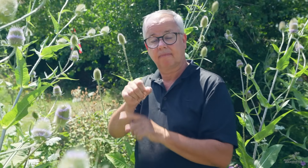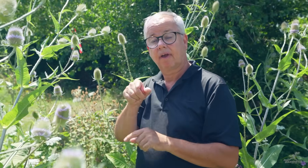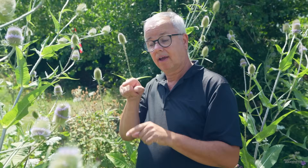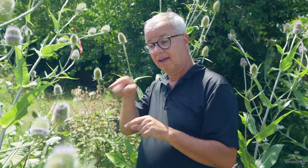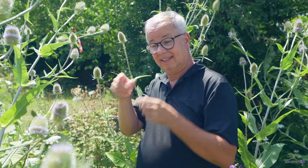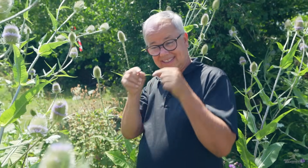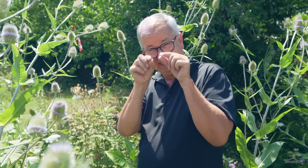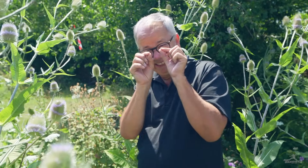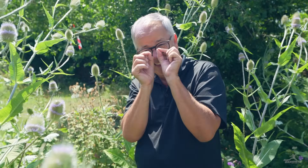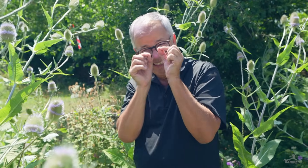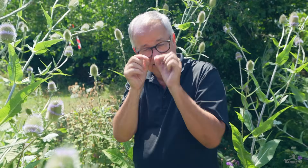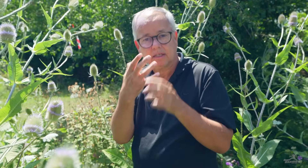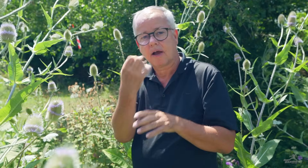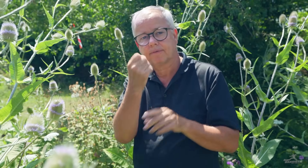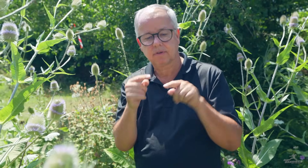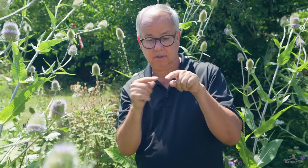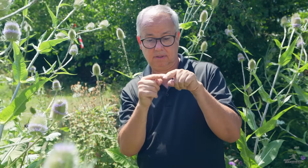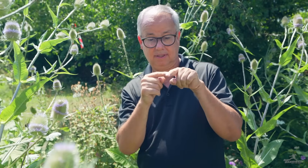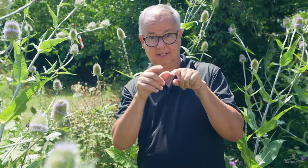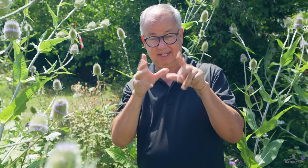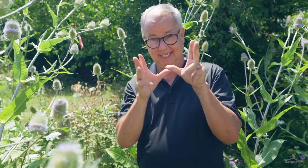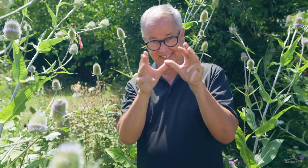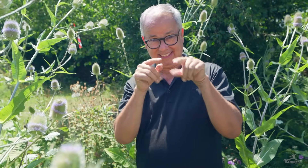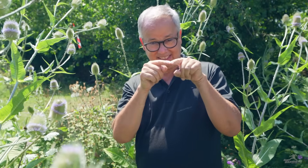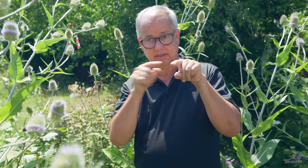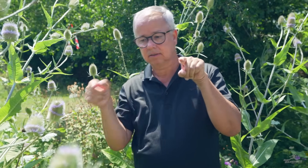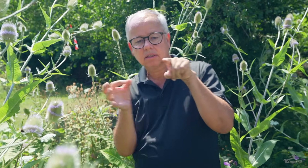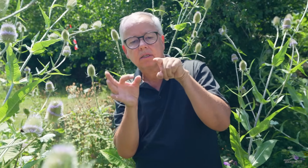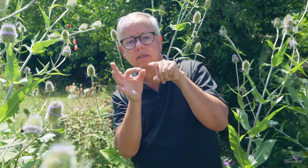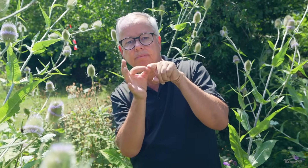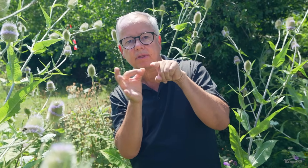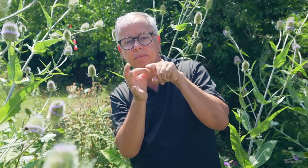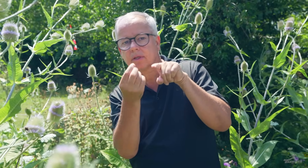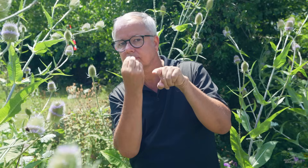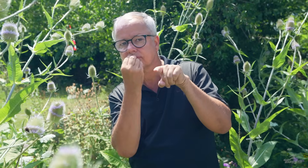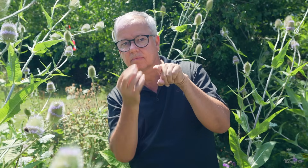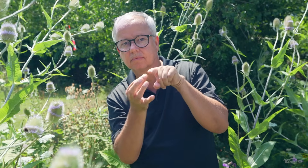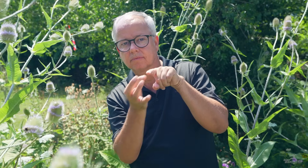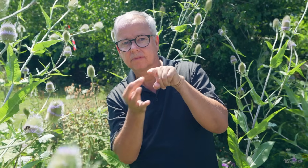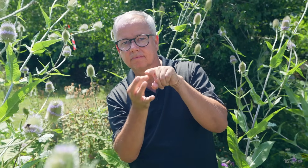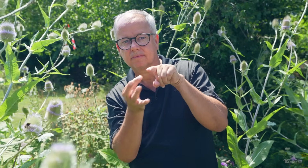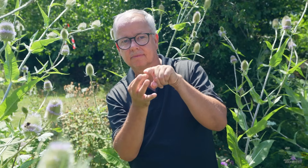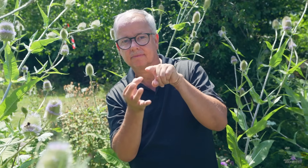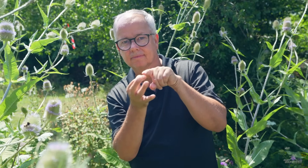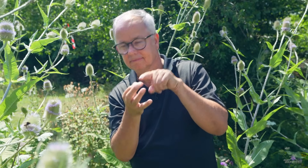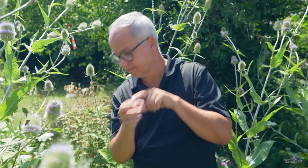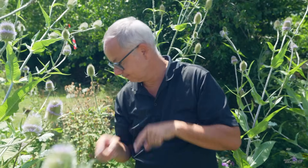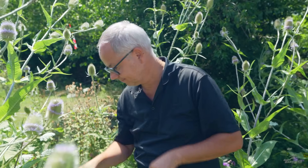Insects can feed off of these plants.